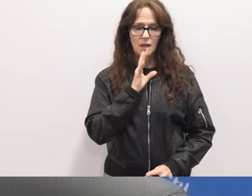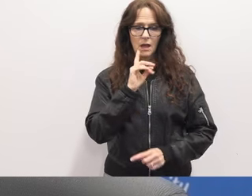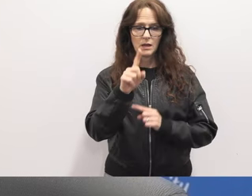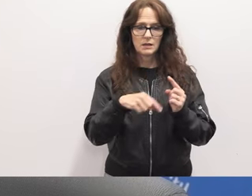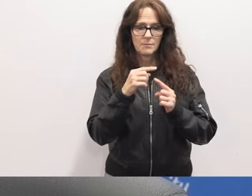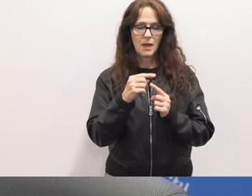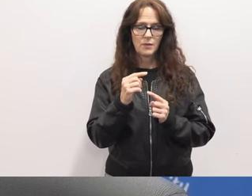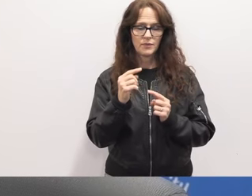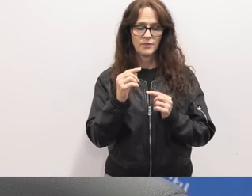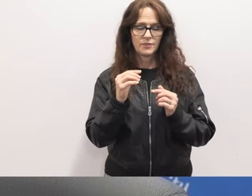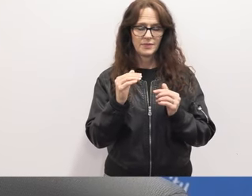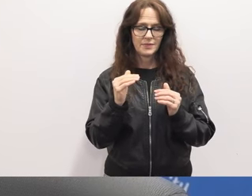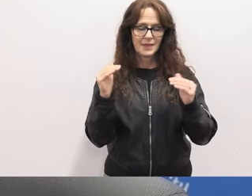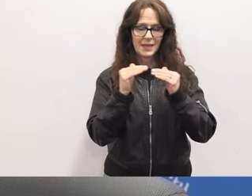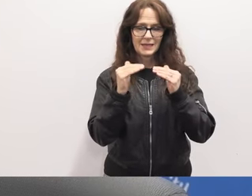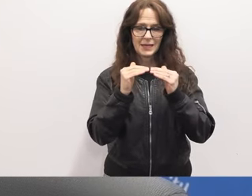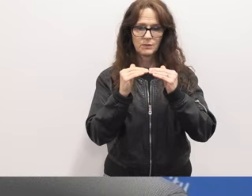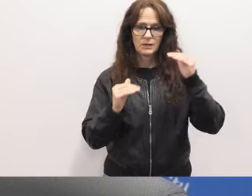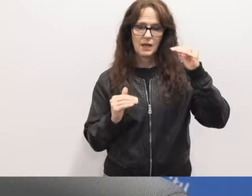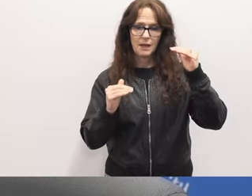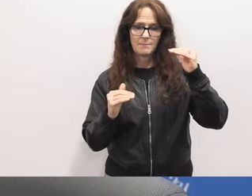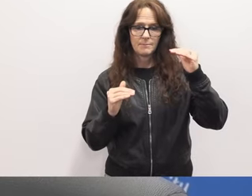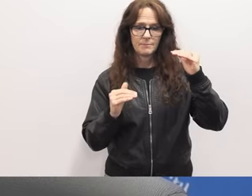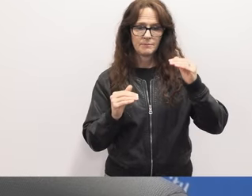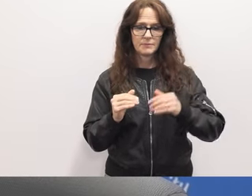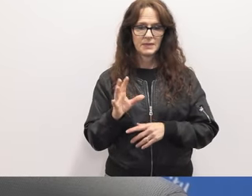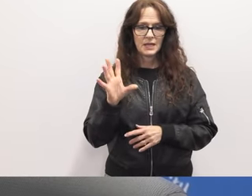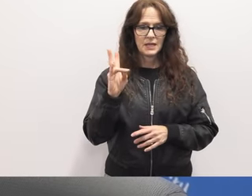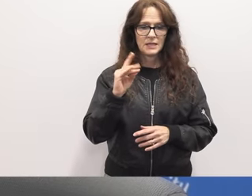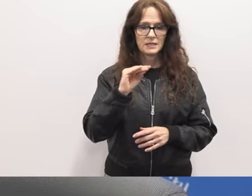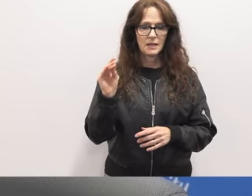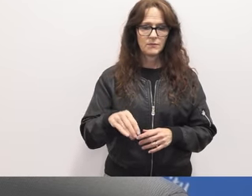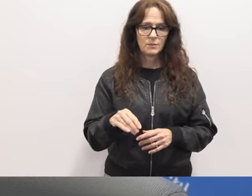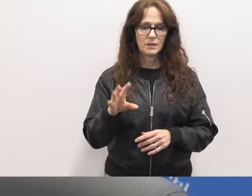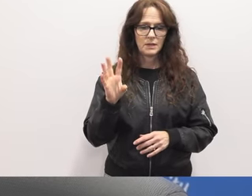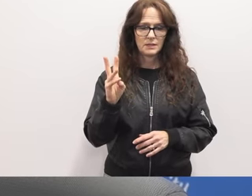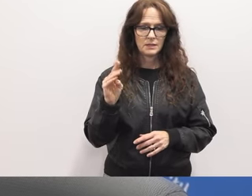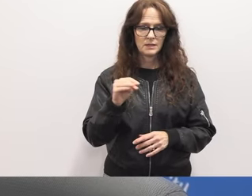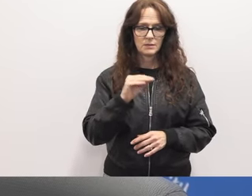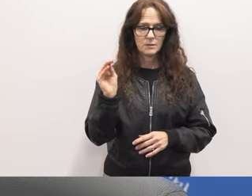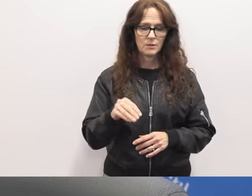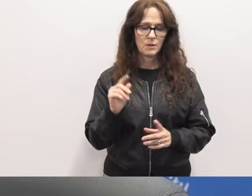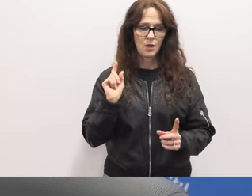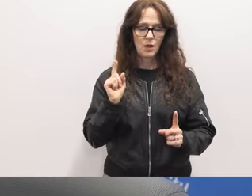So we could come up with 70%, we come up with 60% on goal four,